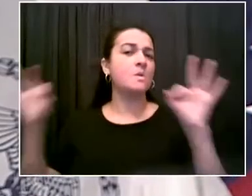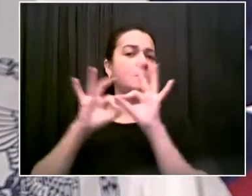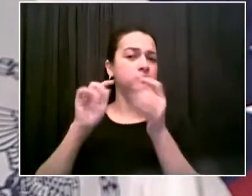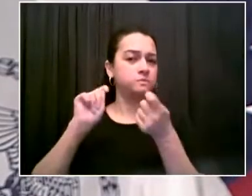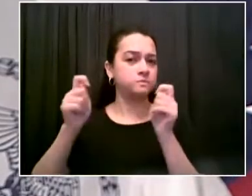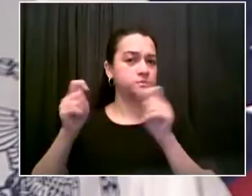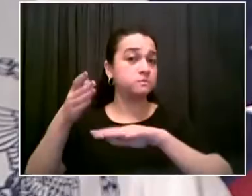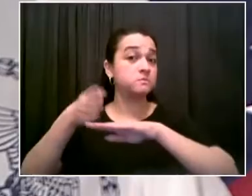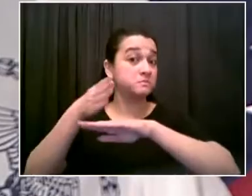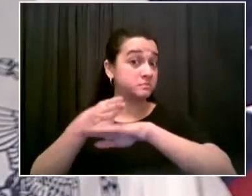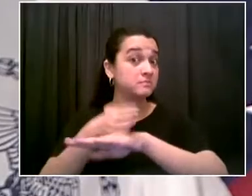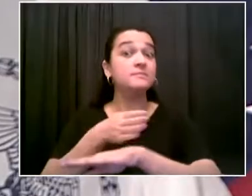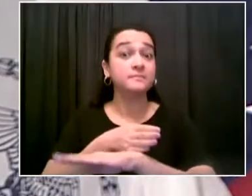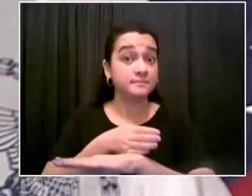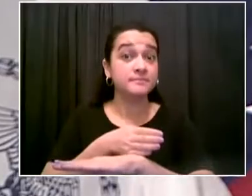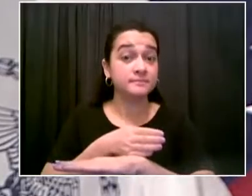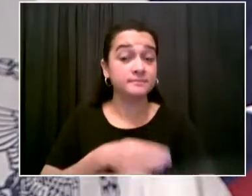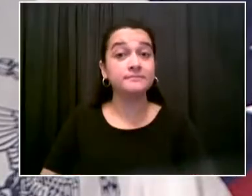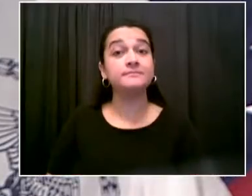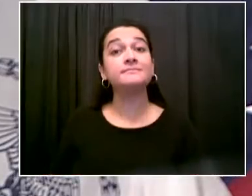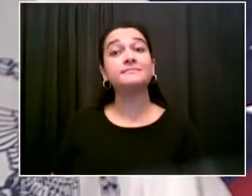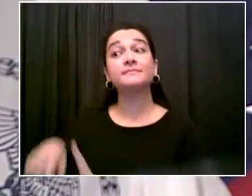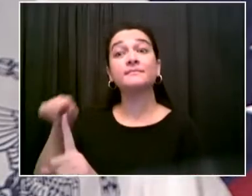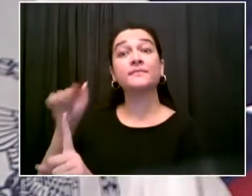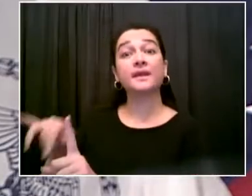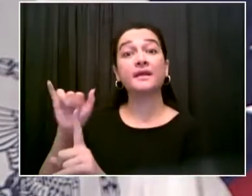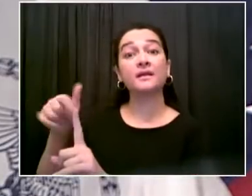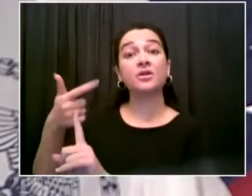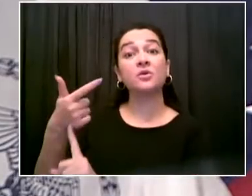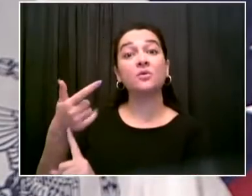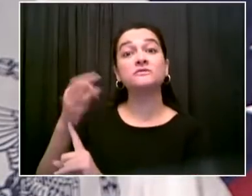WE WOULD NOT LET THE DESPAIR AND THE CYNICISM OVERTAKE US. WE WOULD FIND PURPOSE IN THE PAIN.